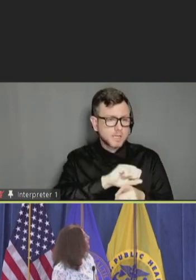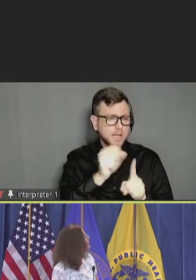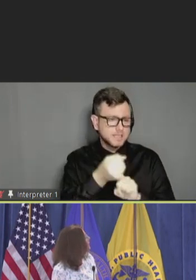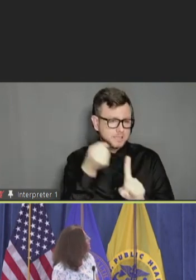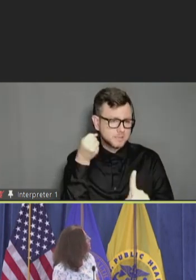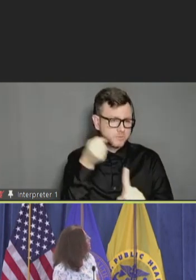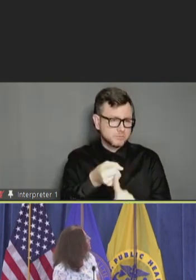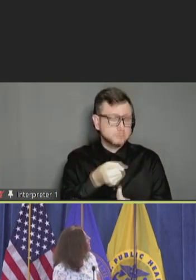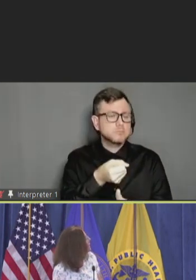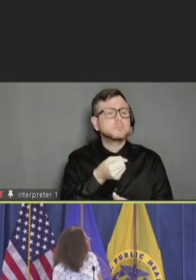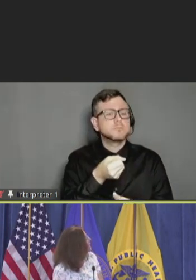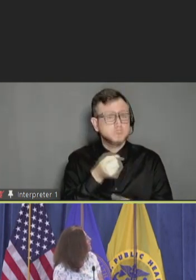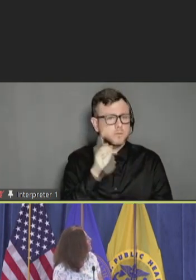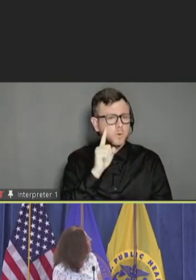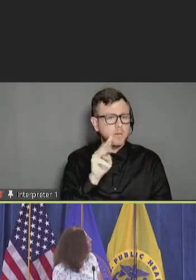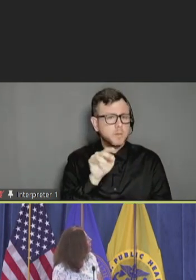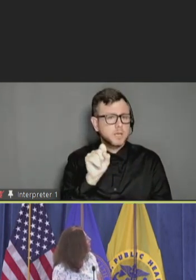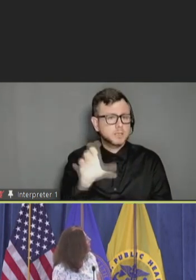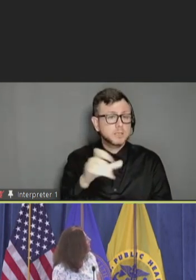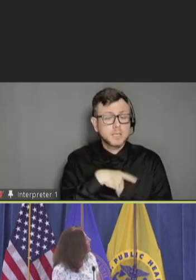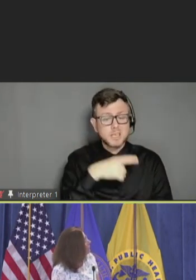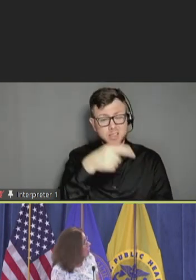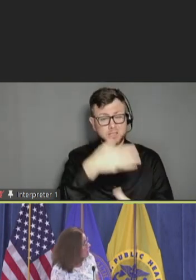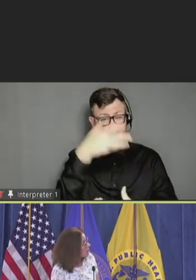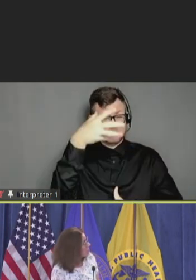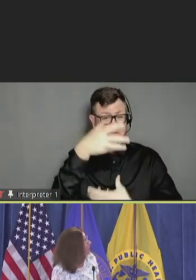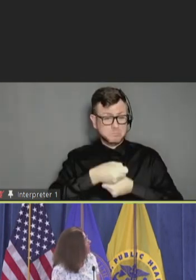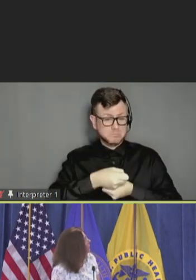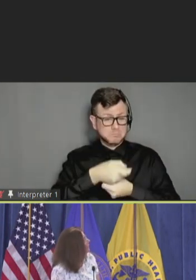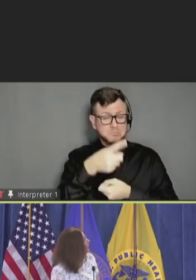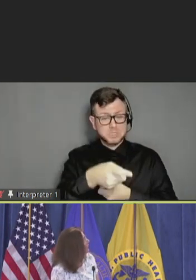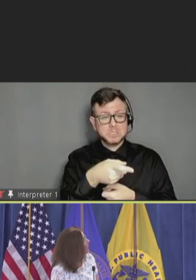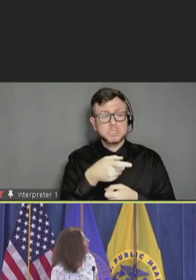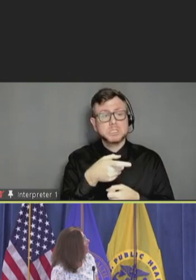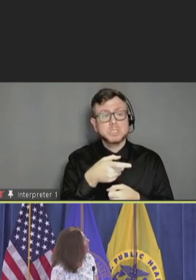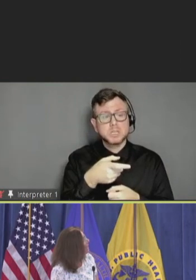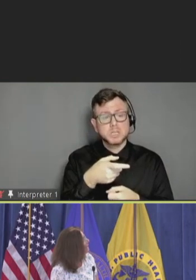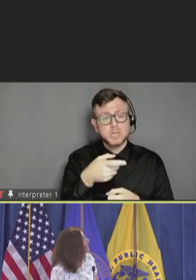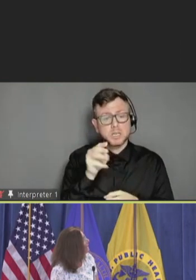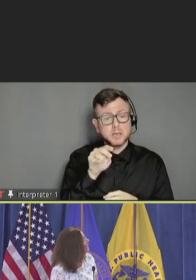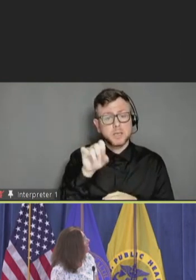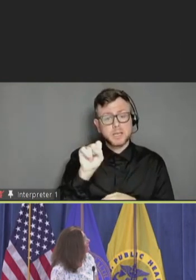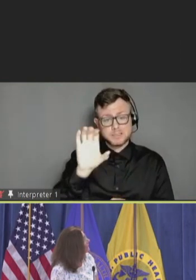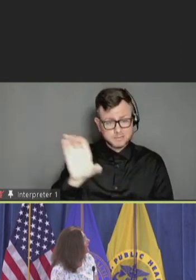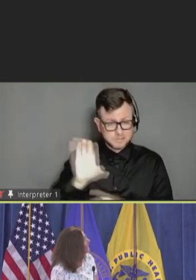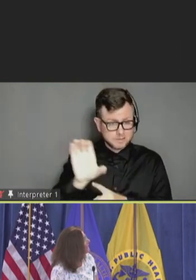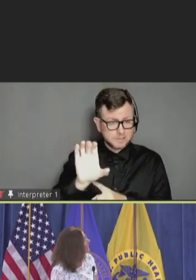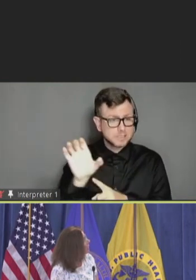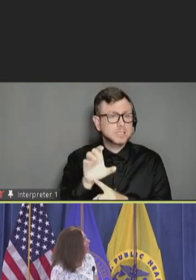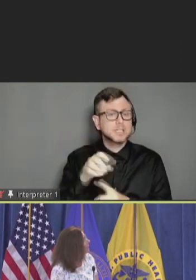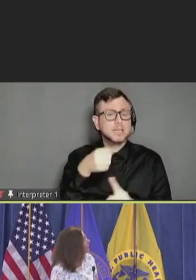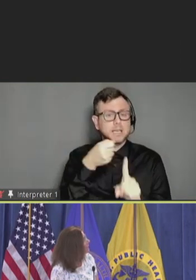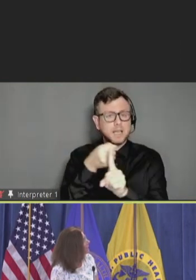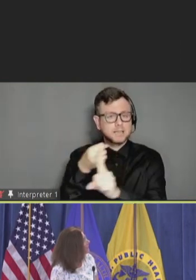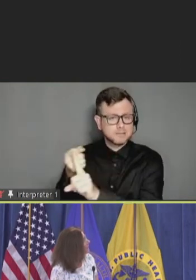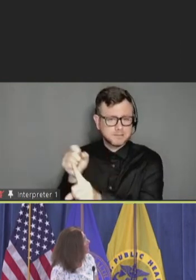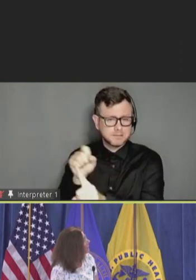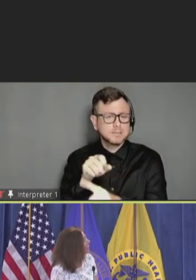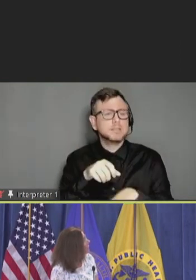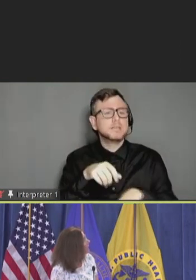So, this is summary of chart confirmed -- of our MIS-C cases in the COVID-19 -- after COVID-19